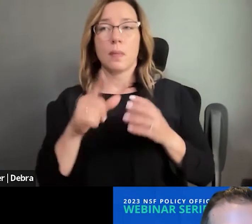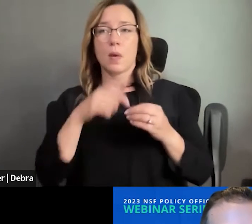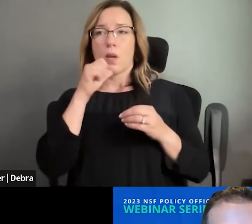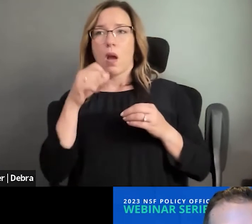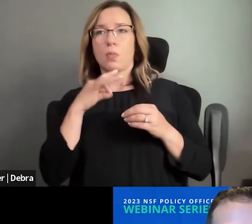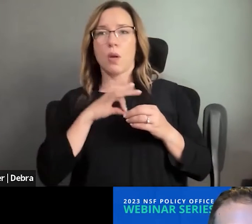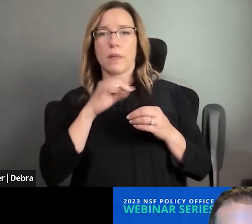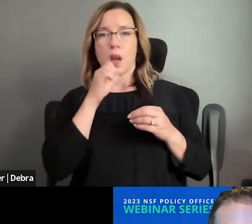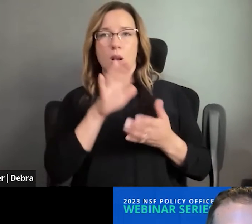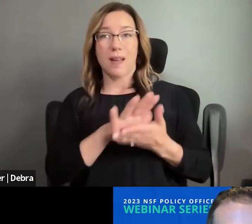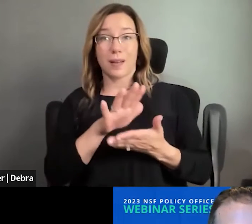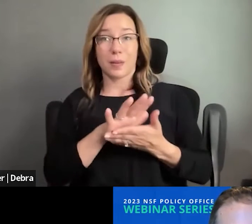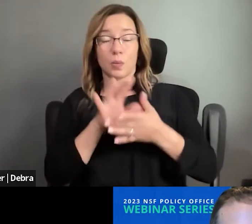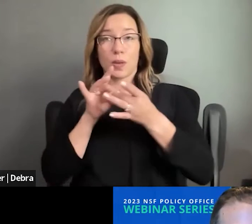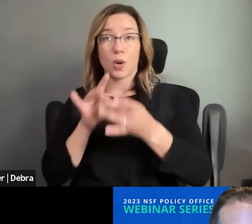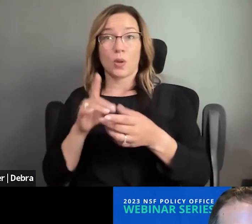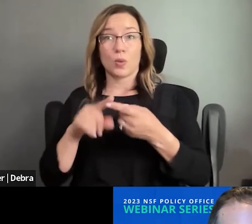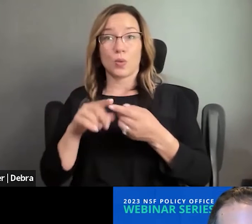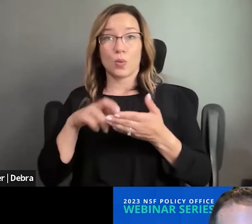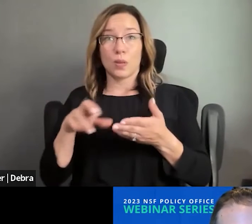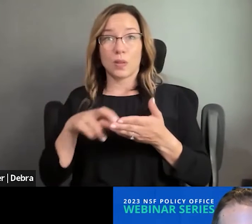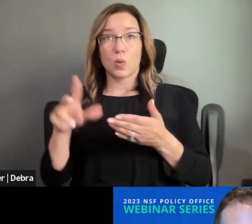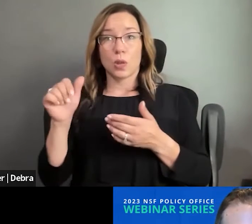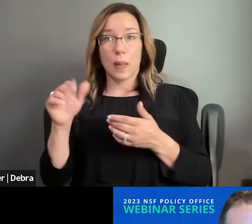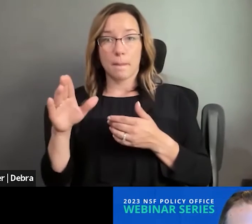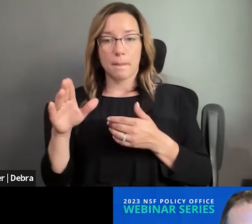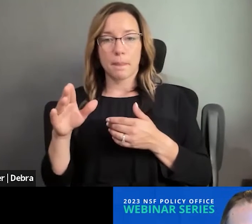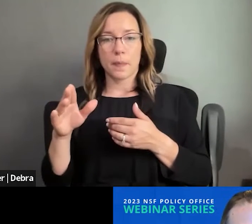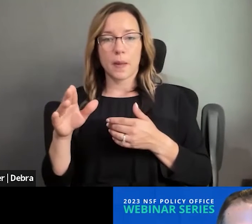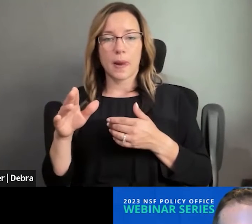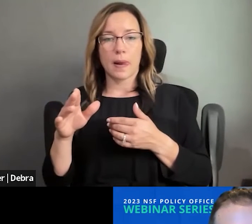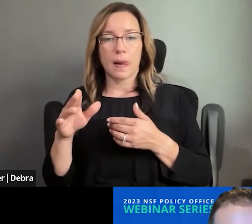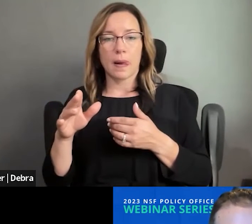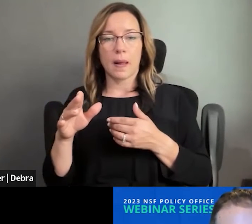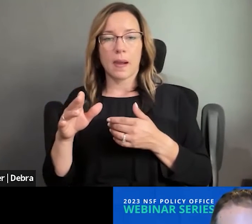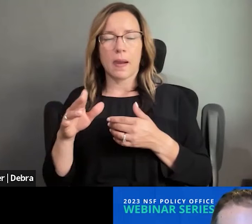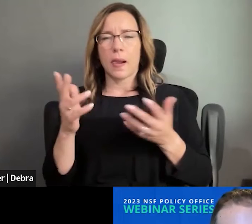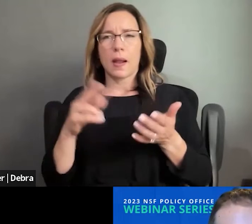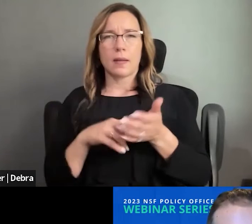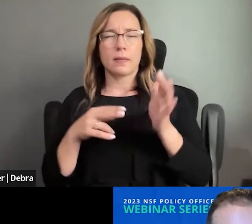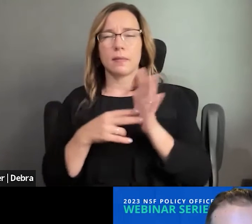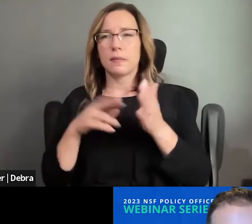respect to research laboratories. What do we mean when we say research laboratories?